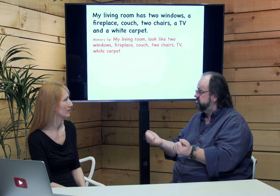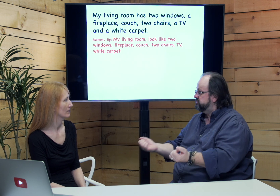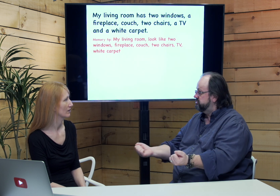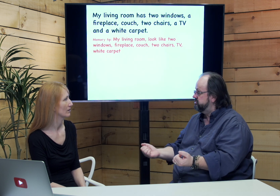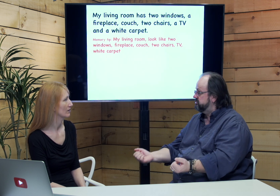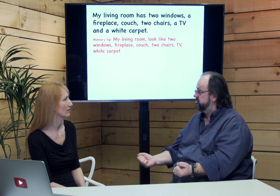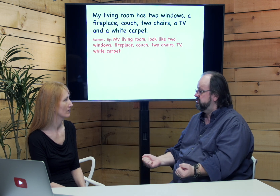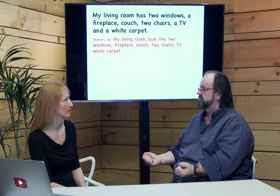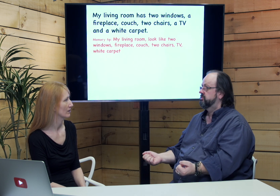dresser